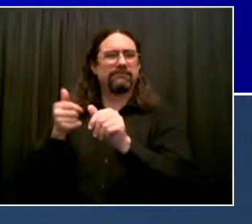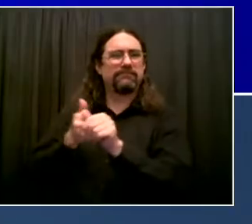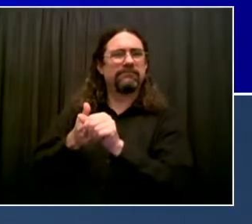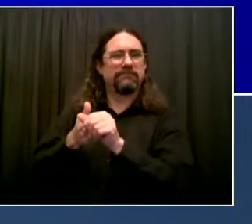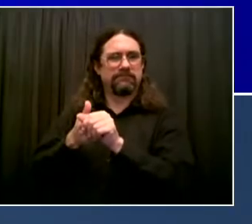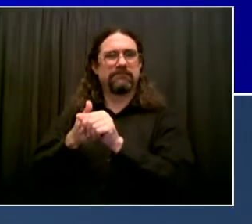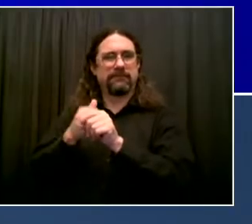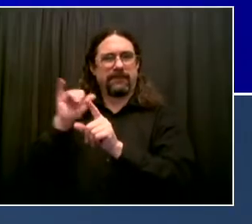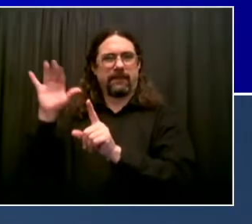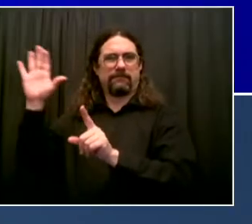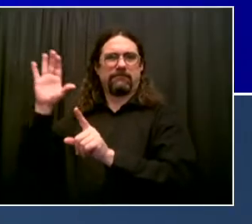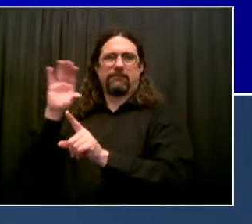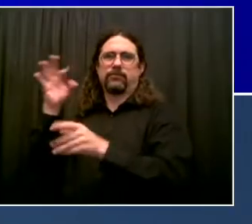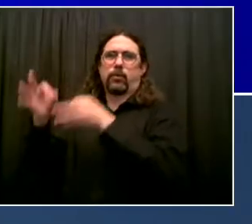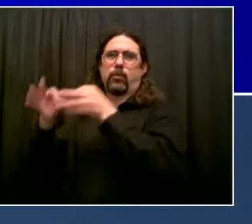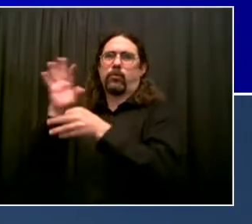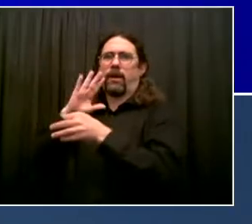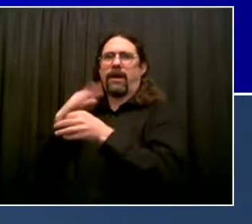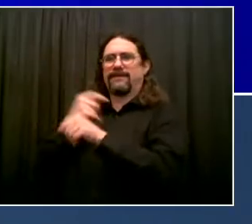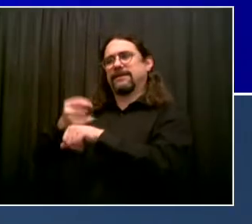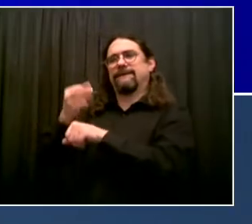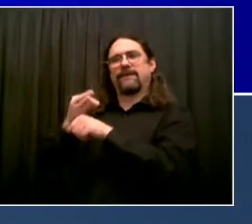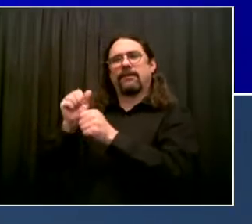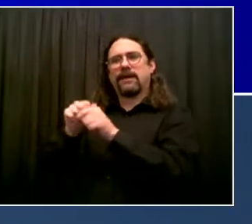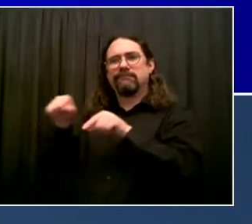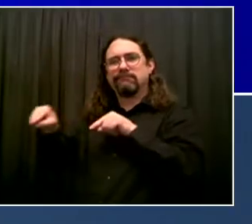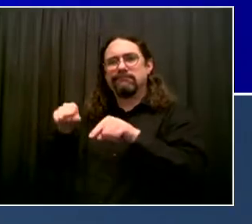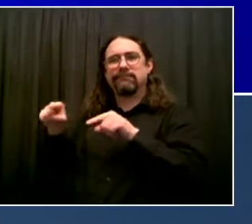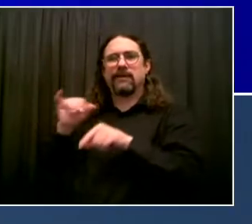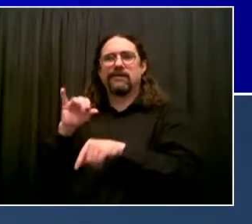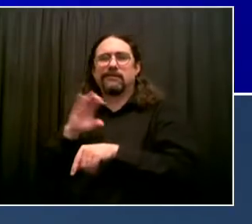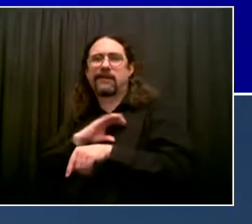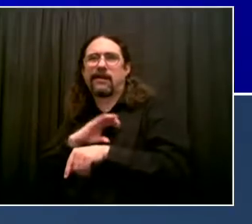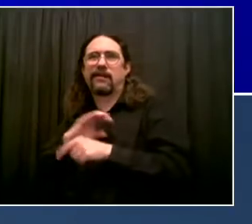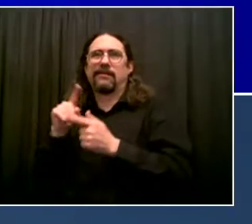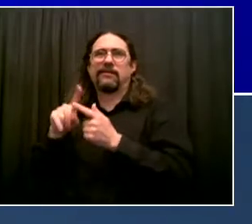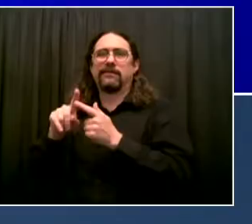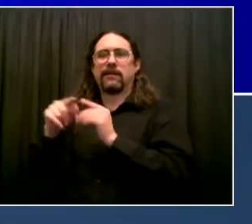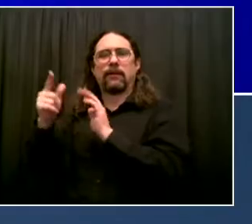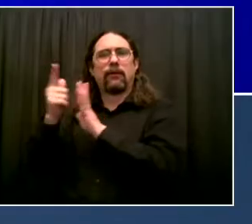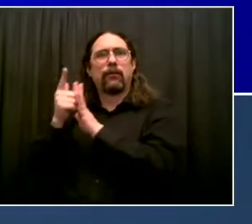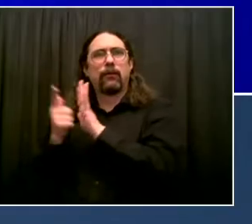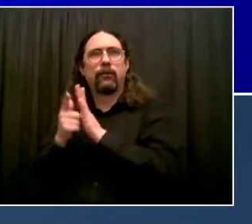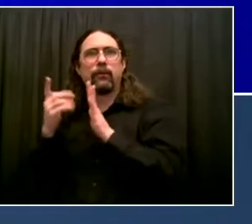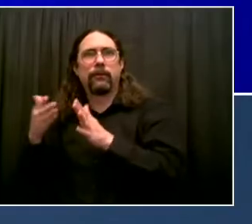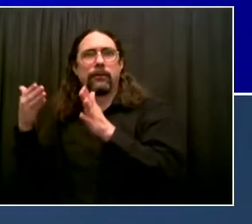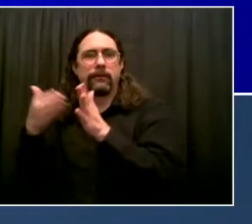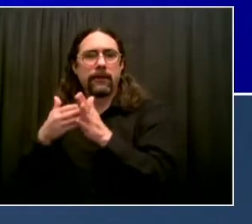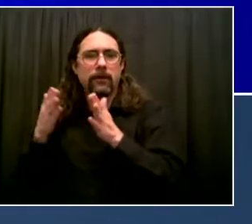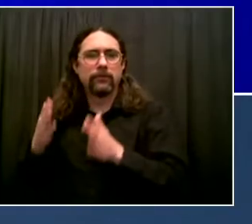ONE BY ONE ON THE STRATEGIES HATT WILL STOP THE VIOLENCE AND